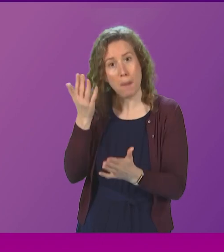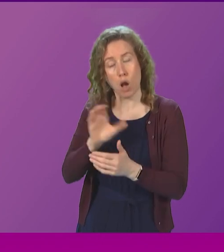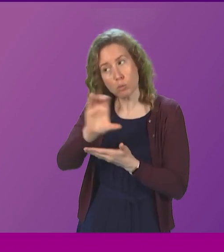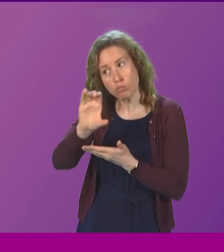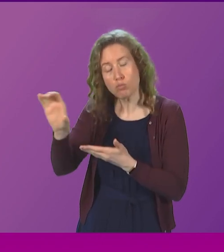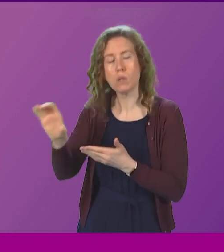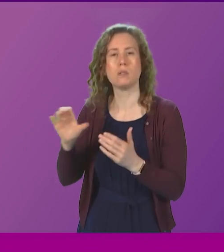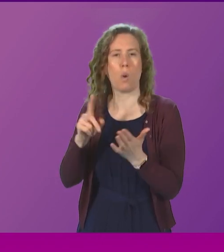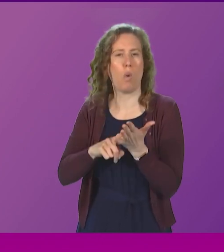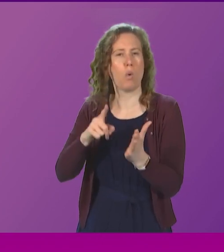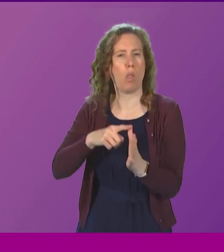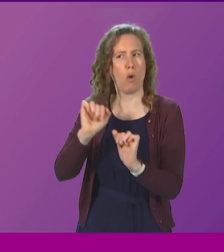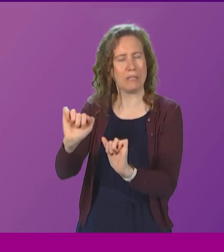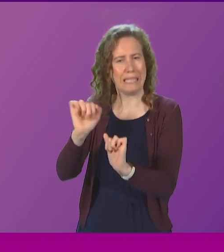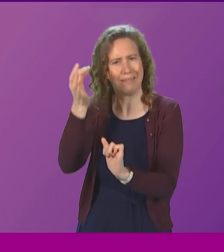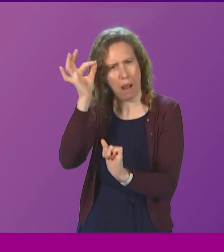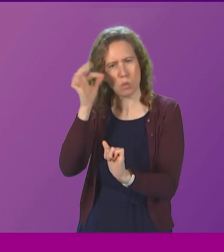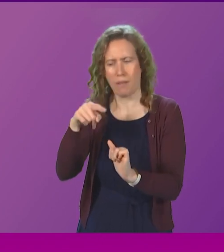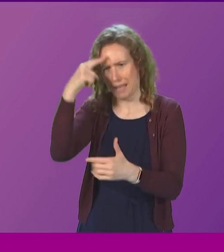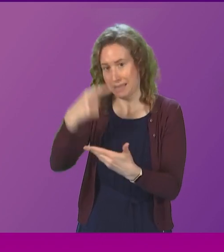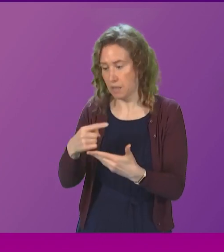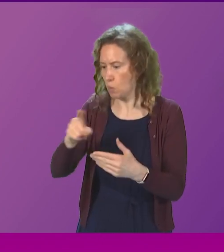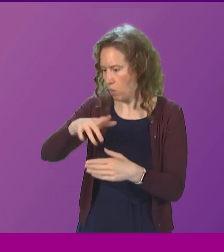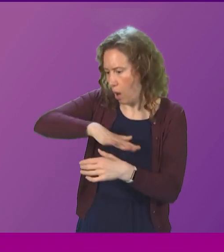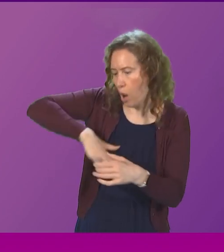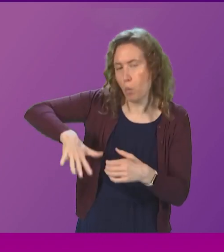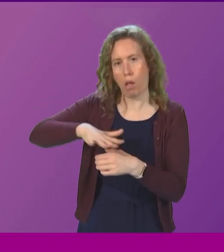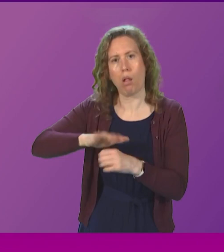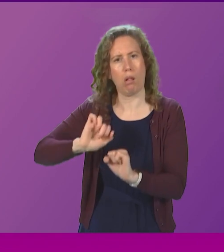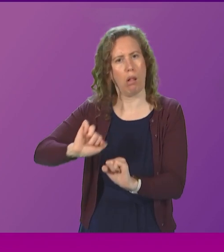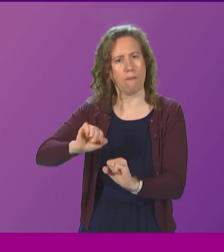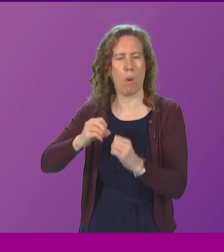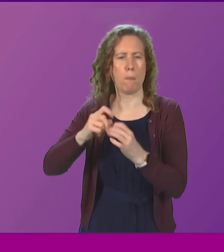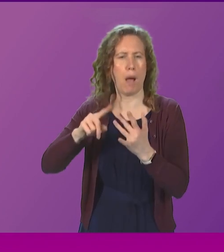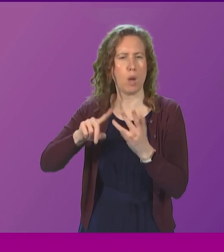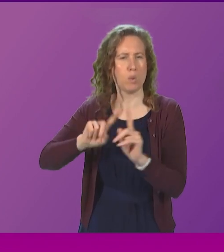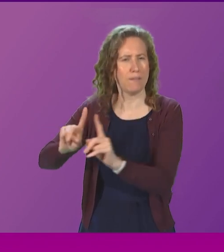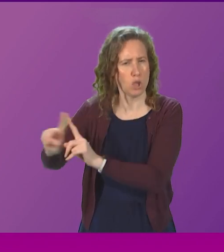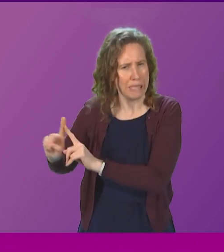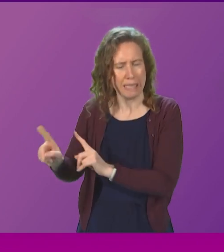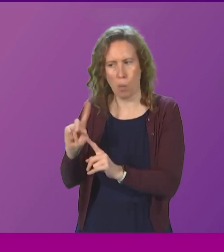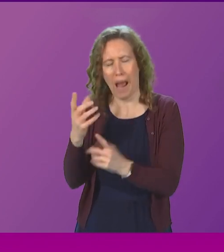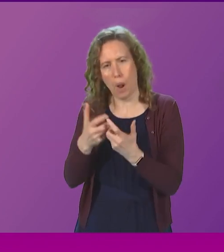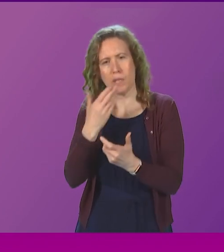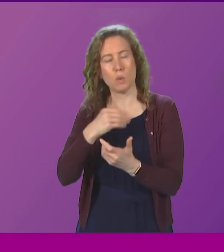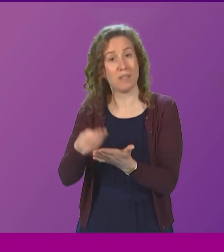Local authorities, of course, make decisions about local biodiversity priorities in relation to that funding.